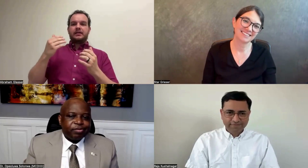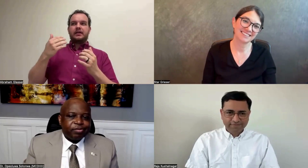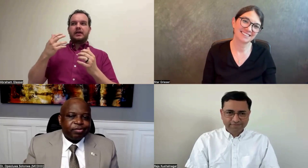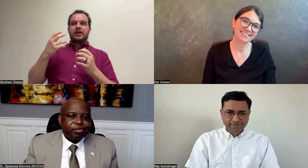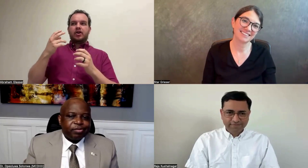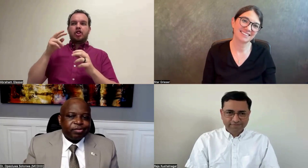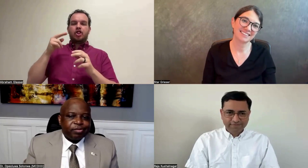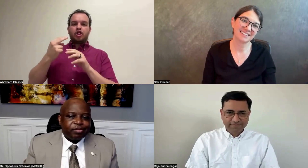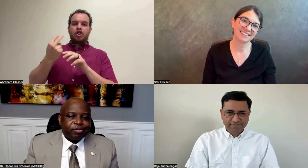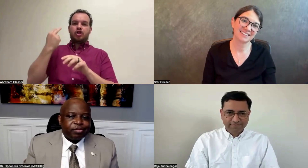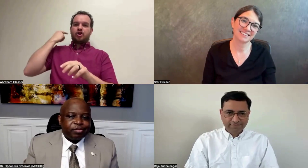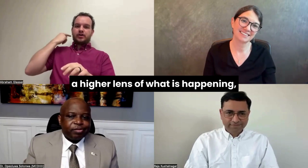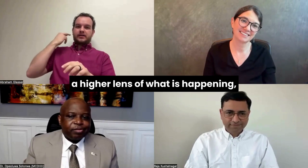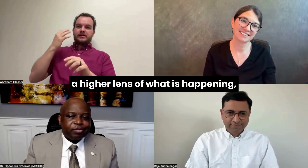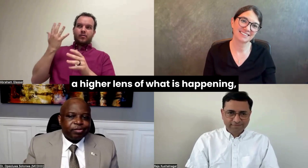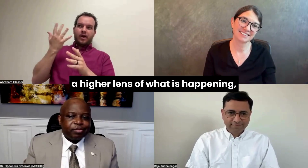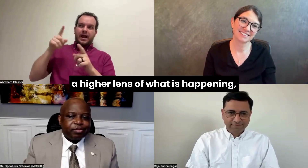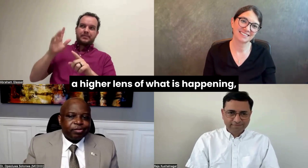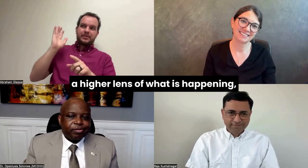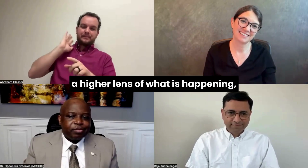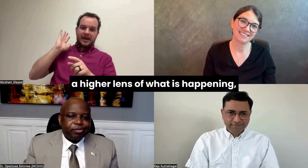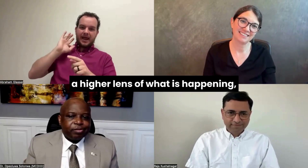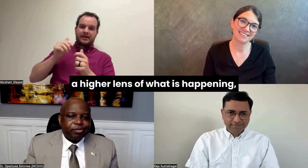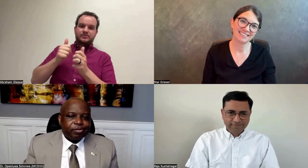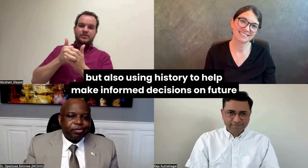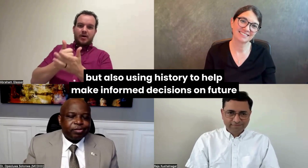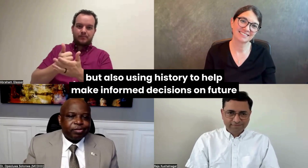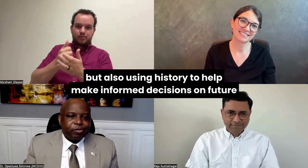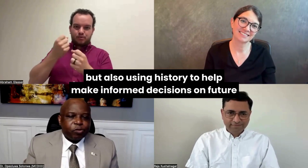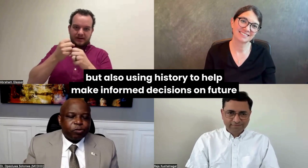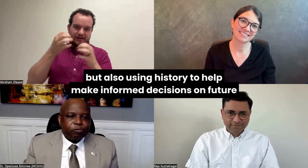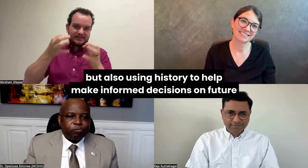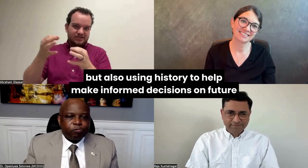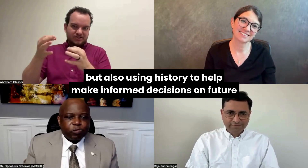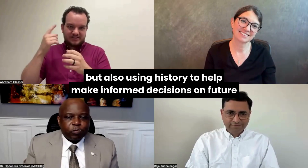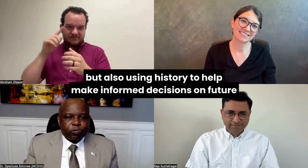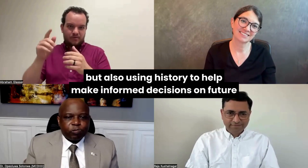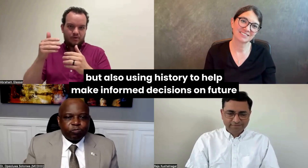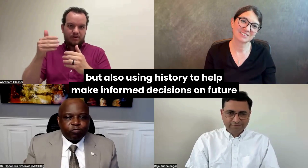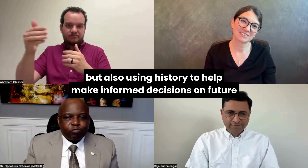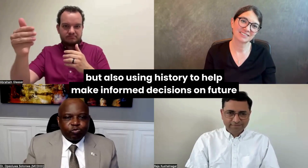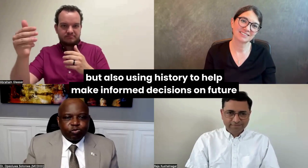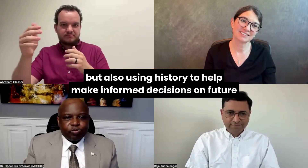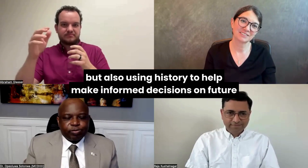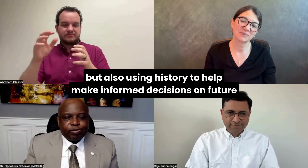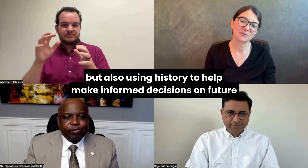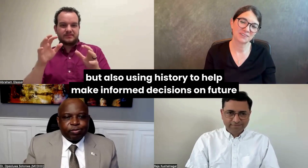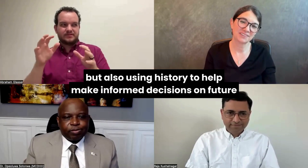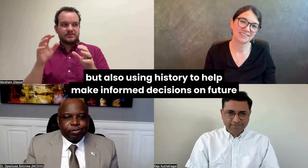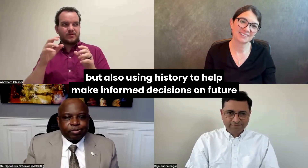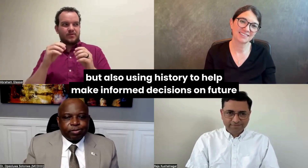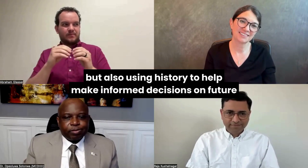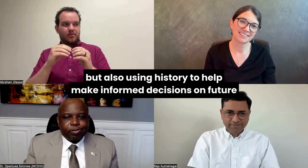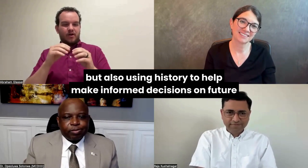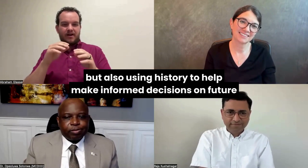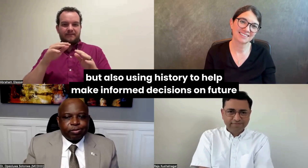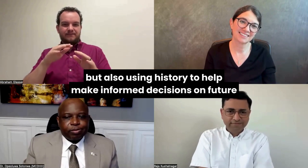a higher lens of what is happening, but also using history to help make informed decisions on future impact and influence,